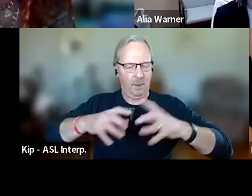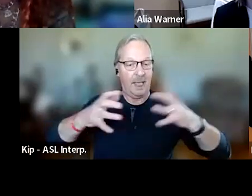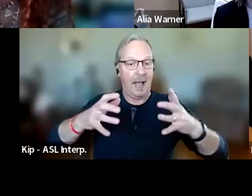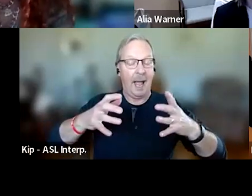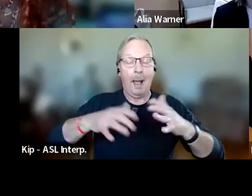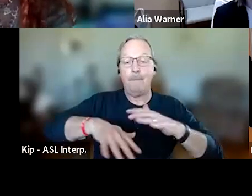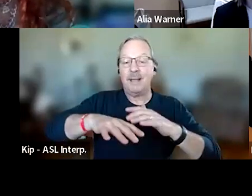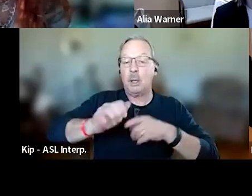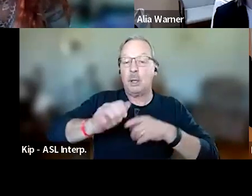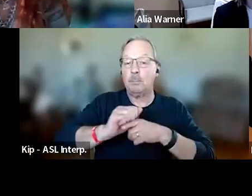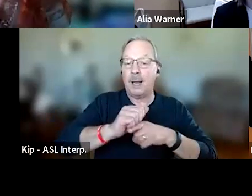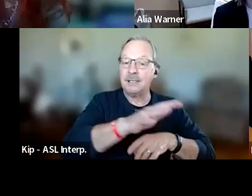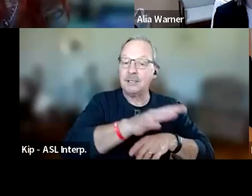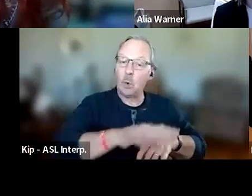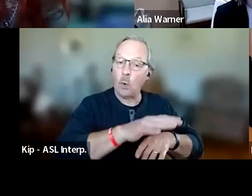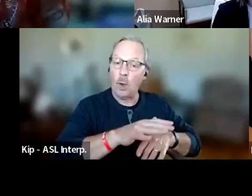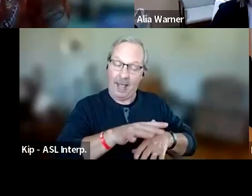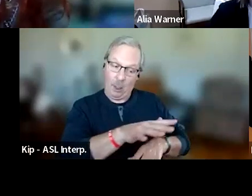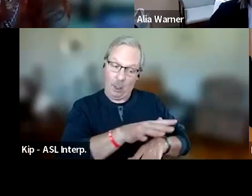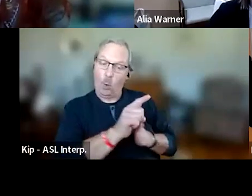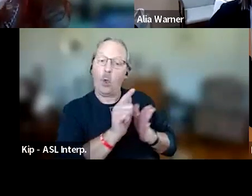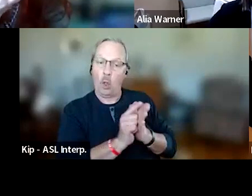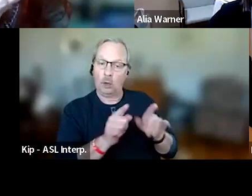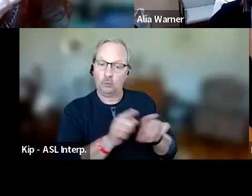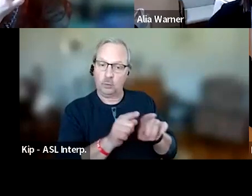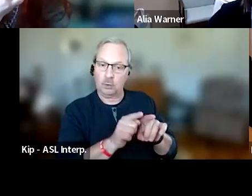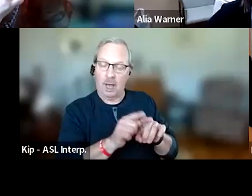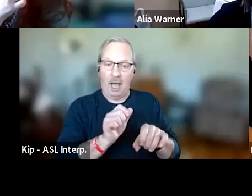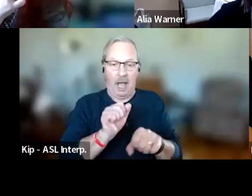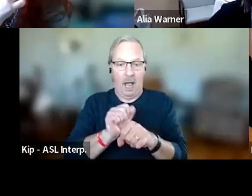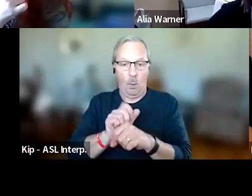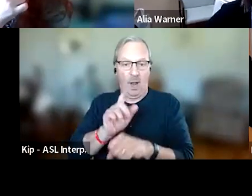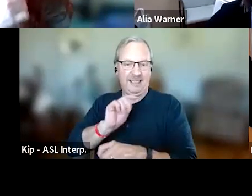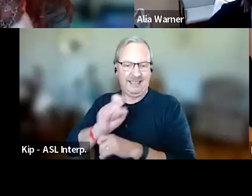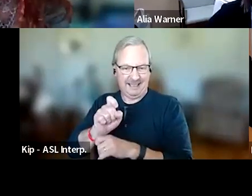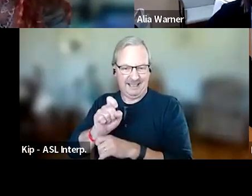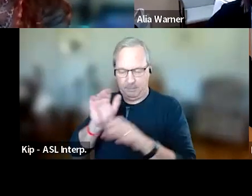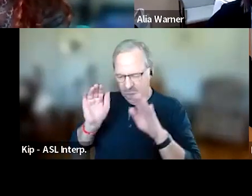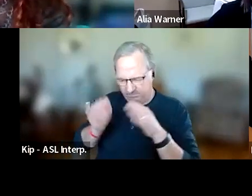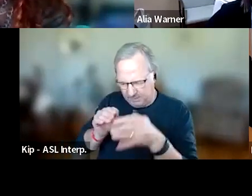and what your local laws are. So I work in Texas, so I'm gonna speak specifically to Texas, but it's important to know that this is gonna